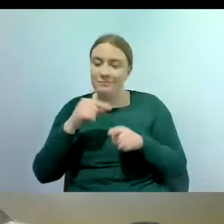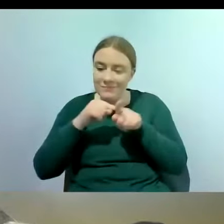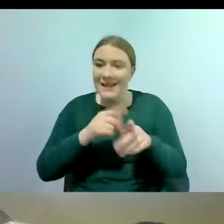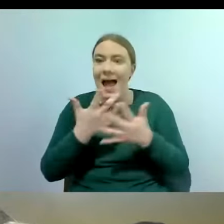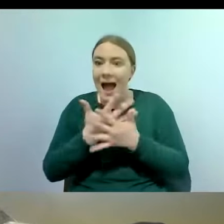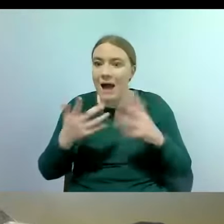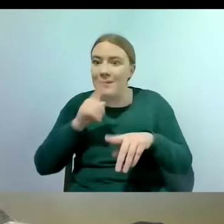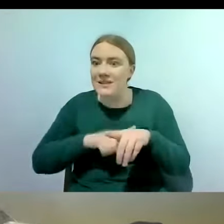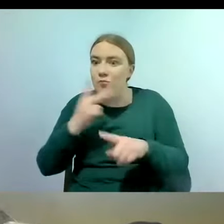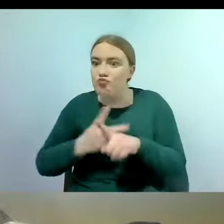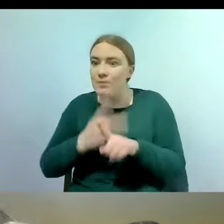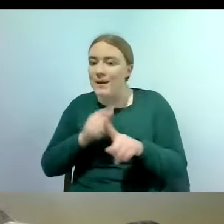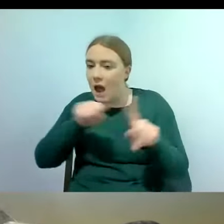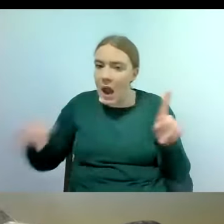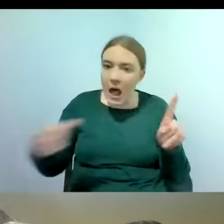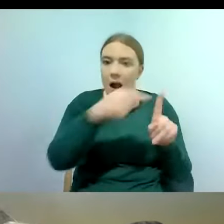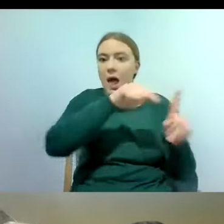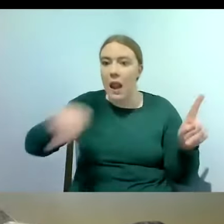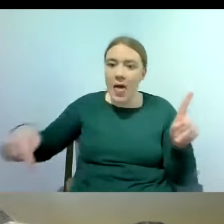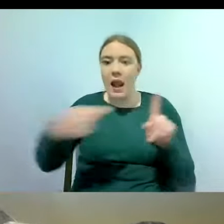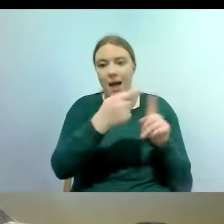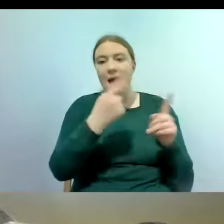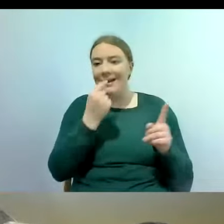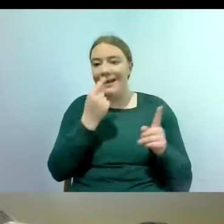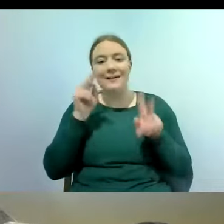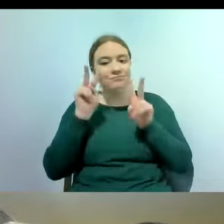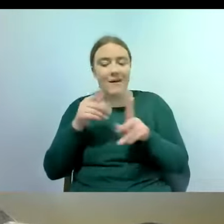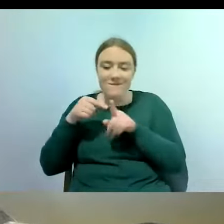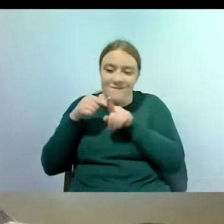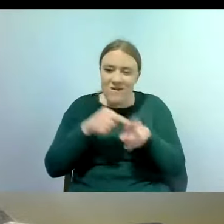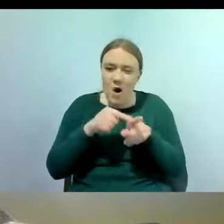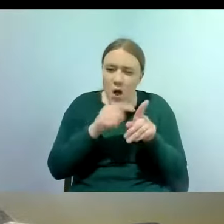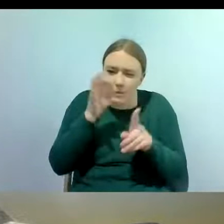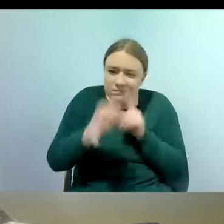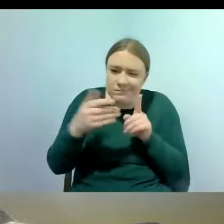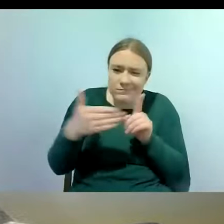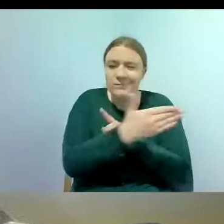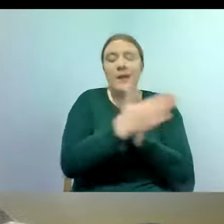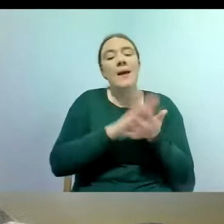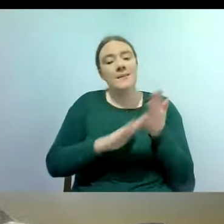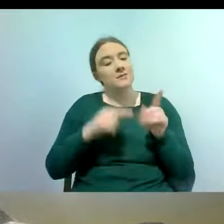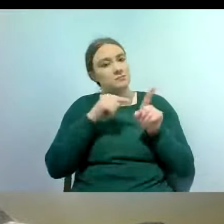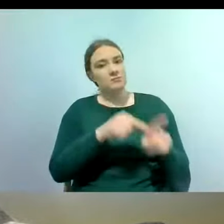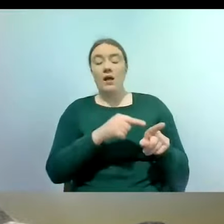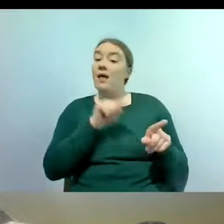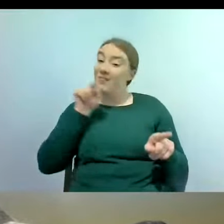where the behaviors that the individuals show are repeatable from year to year to date we've tagged